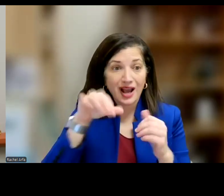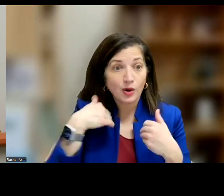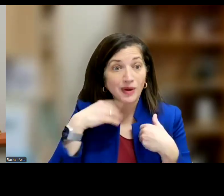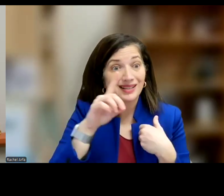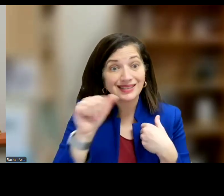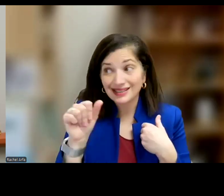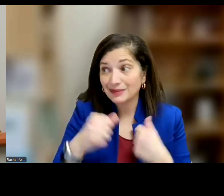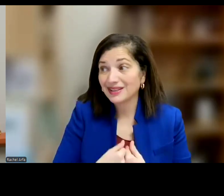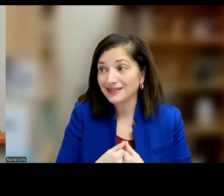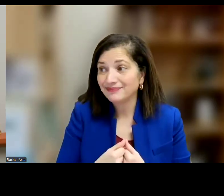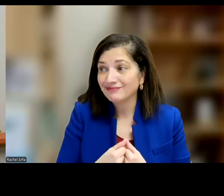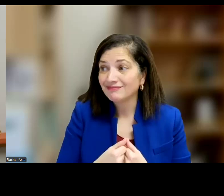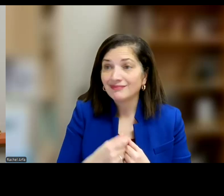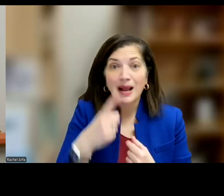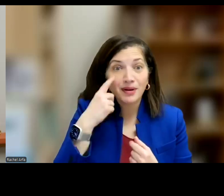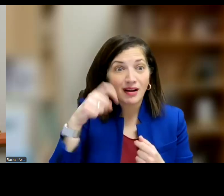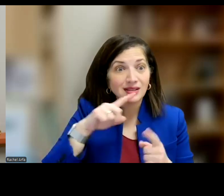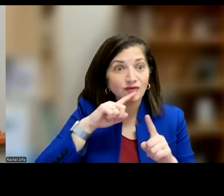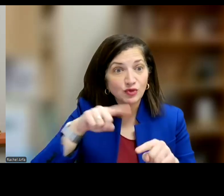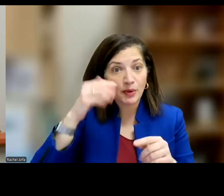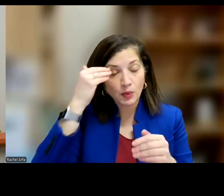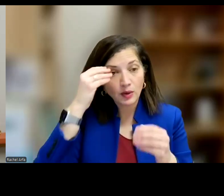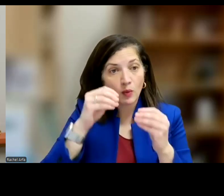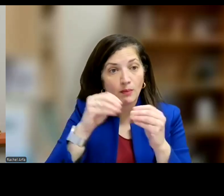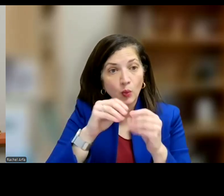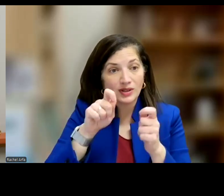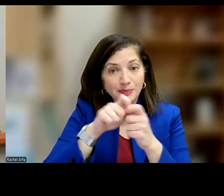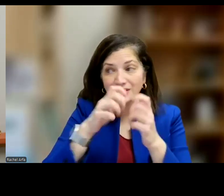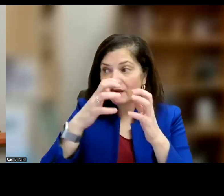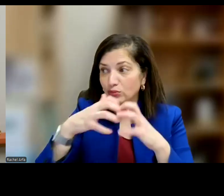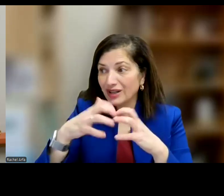13:04:27 four adults in Chicago has a 13:04:29 disability. Because of this